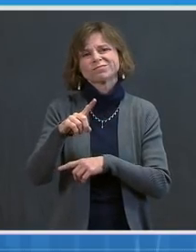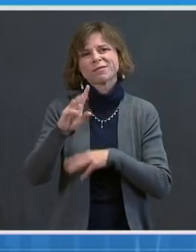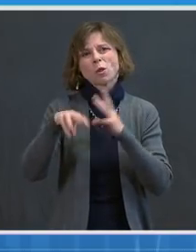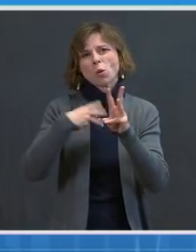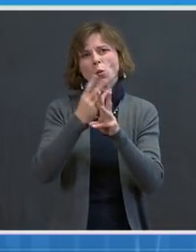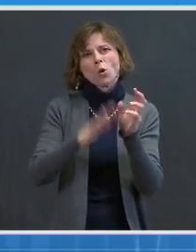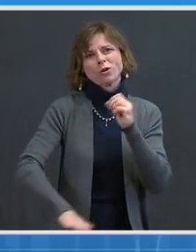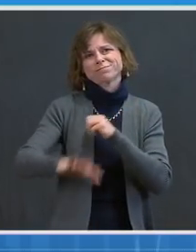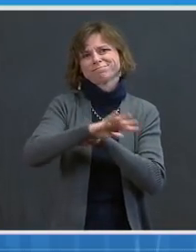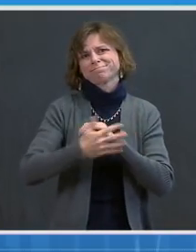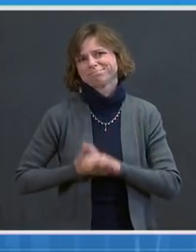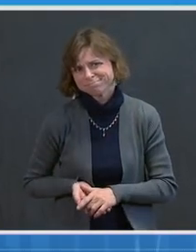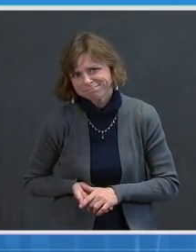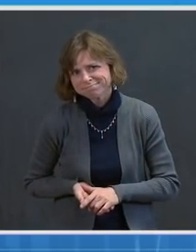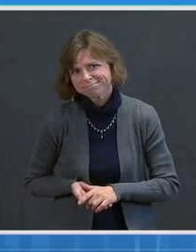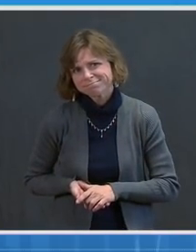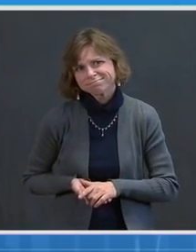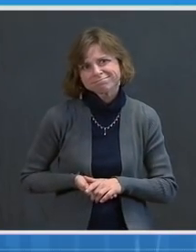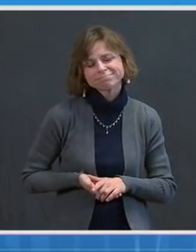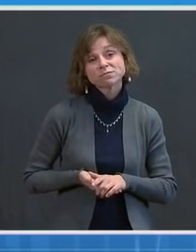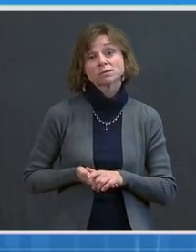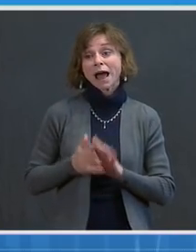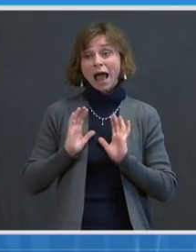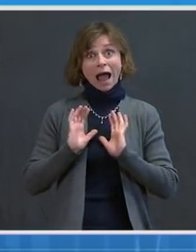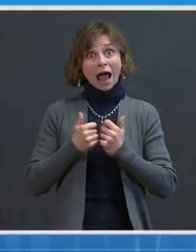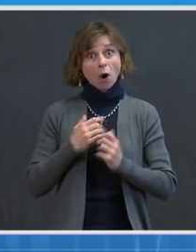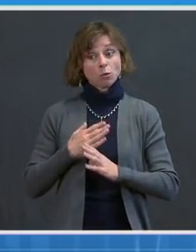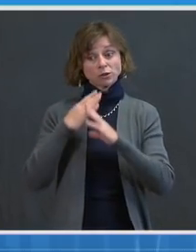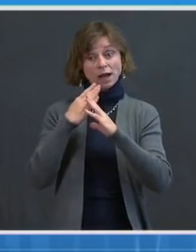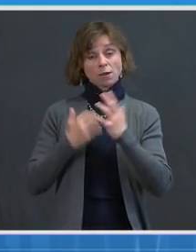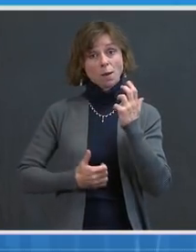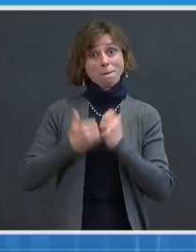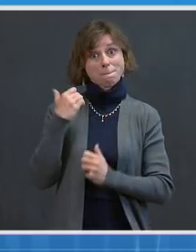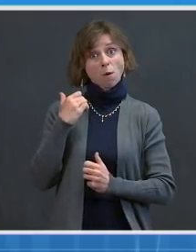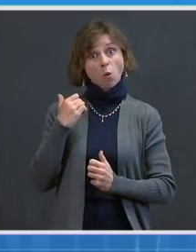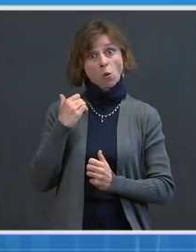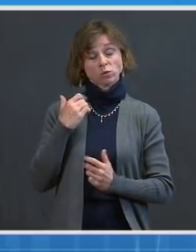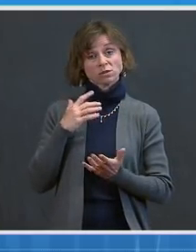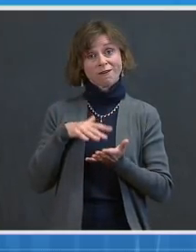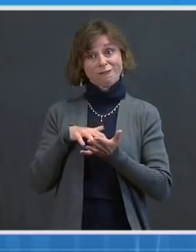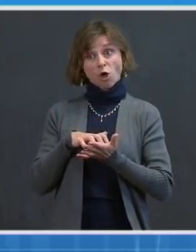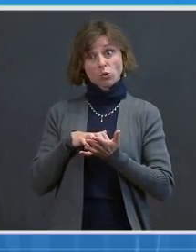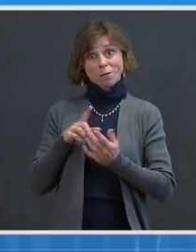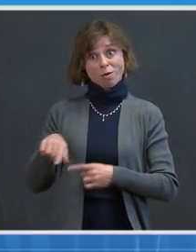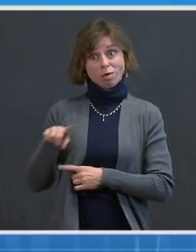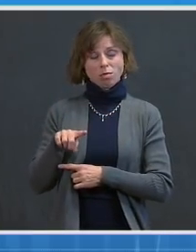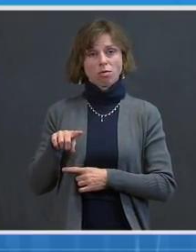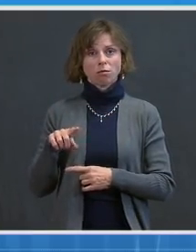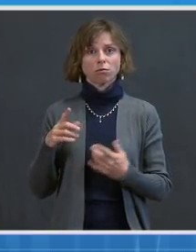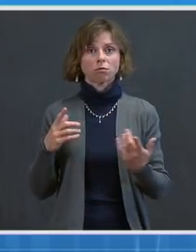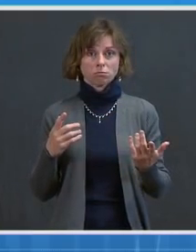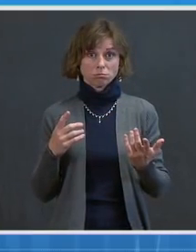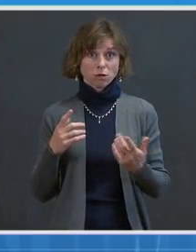In terms of protecting the most vulnerable -- our core duty as a nation -- when we came into office,